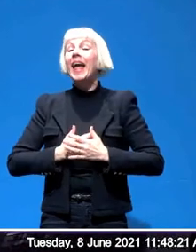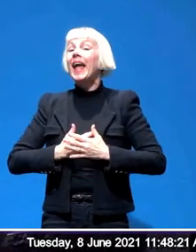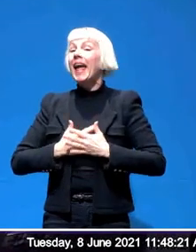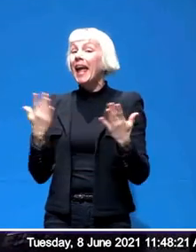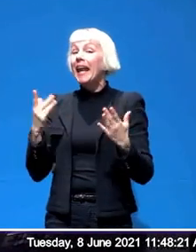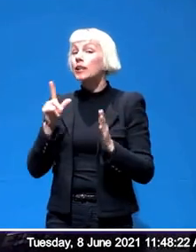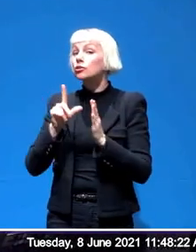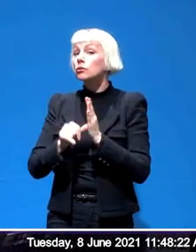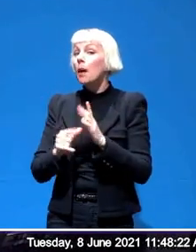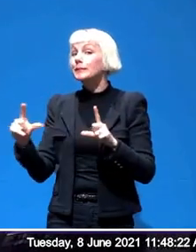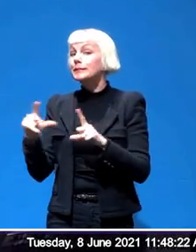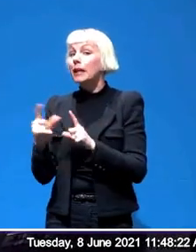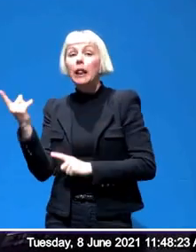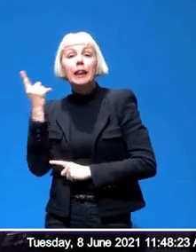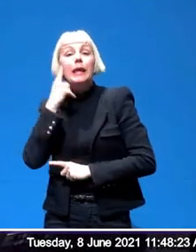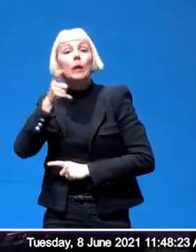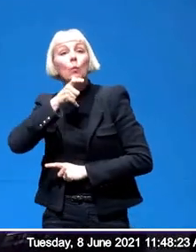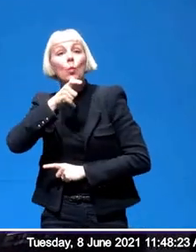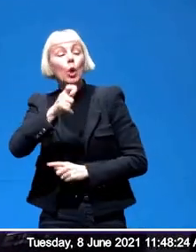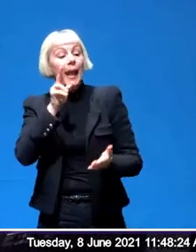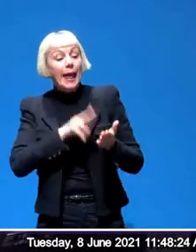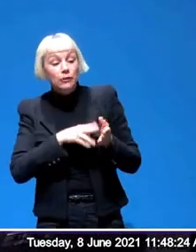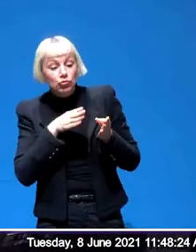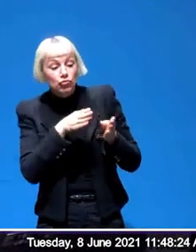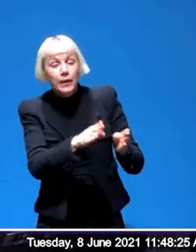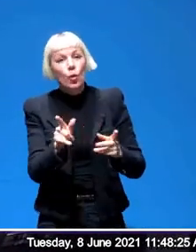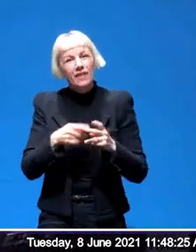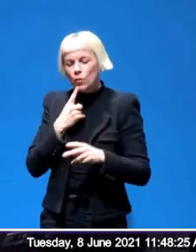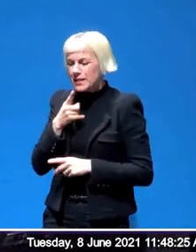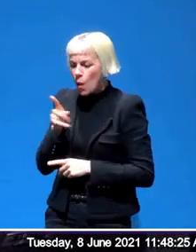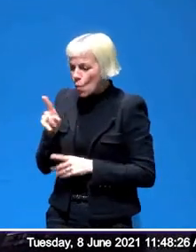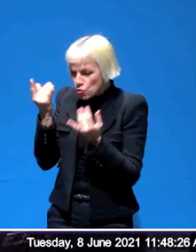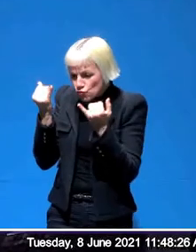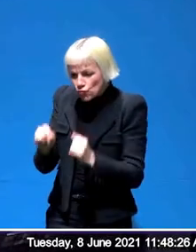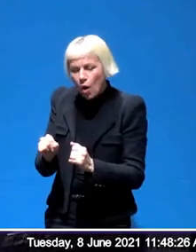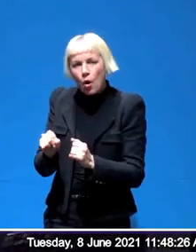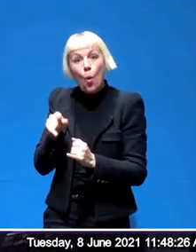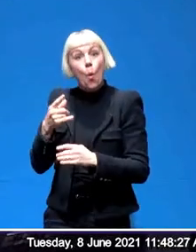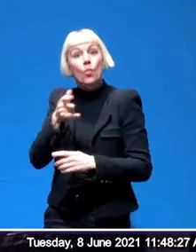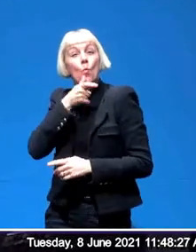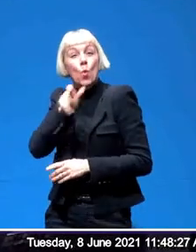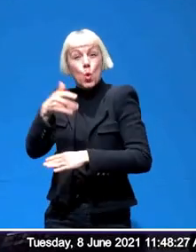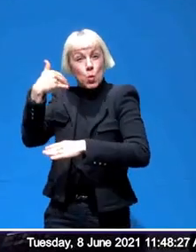Hearing the words or phrases, like "What's wrong" or "What's the matter", or "Naughty", make him very upset.